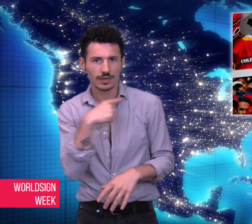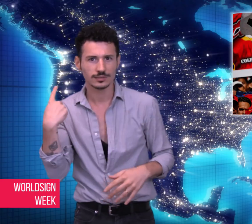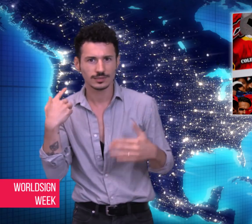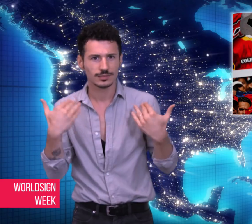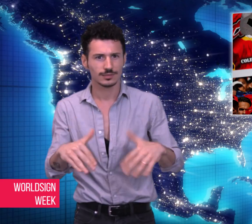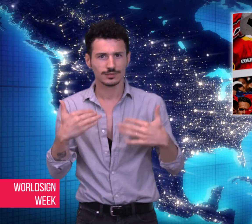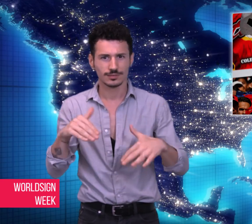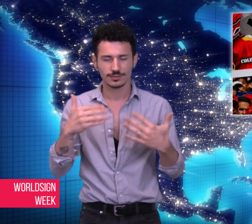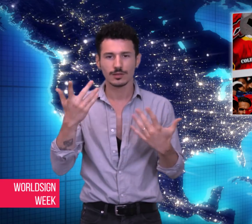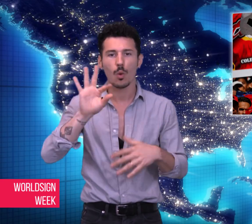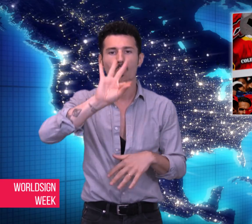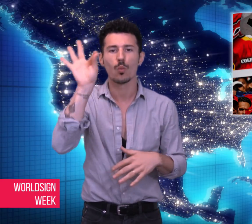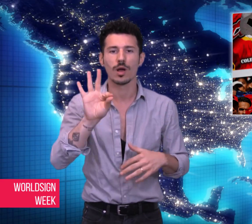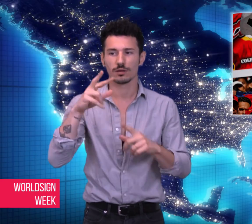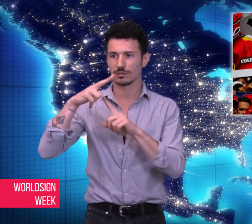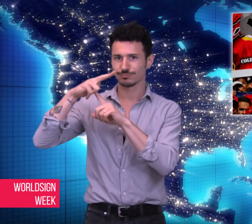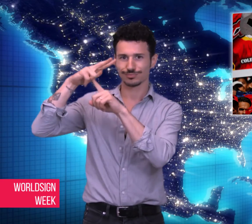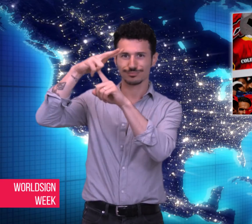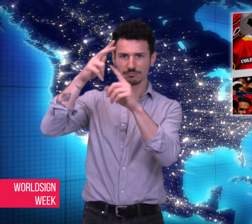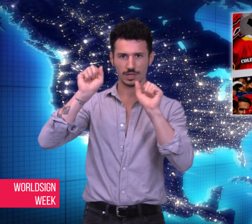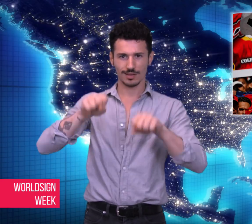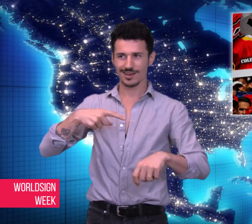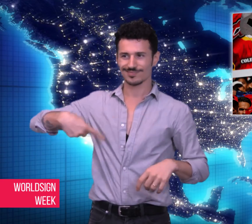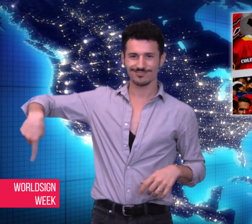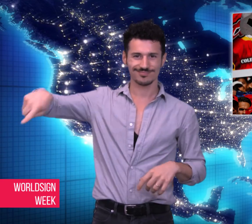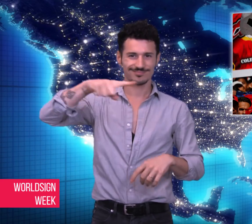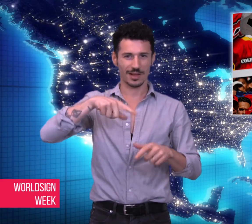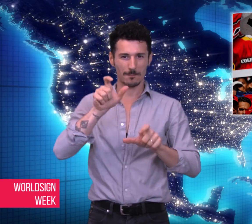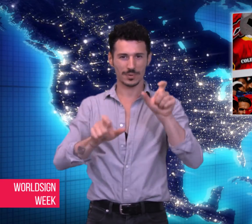drones as they are commercial